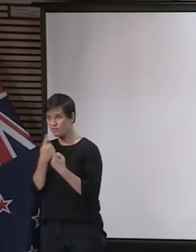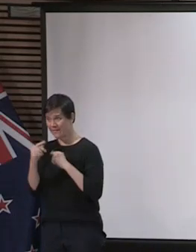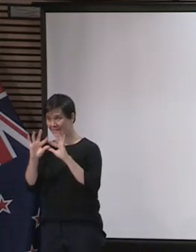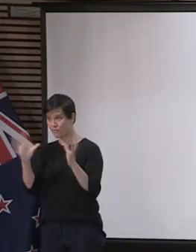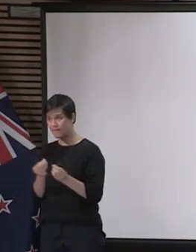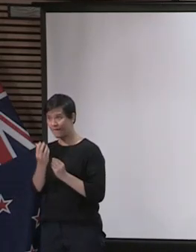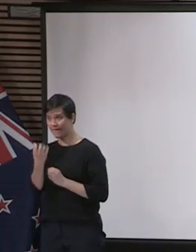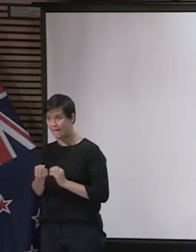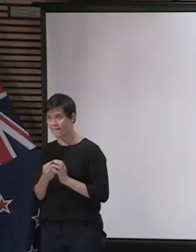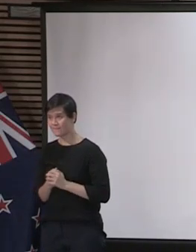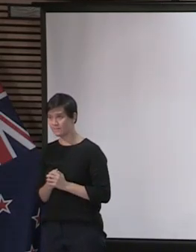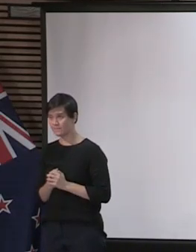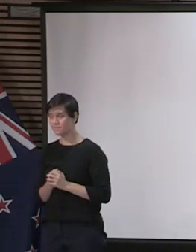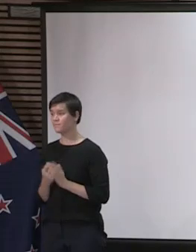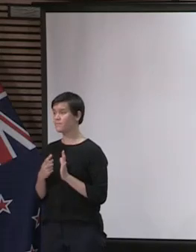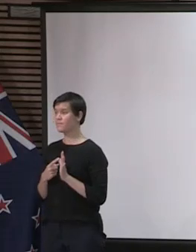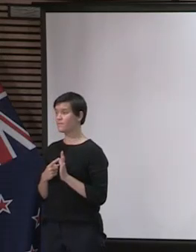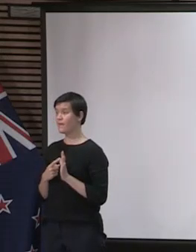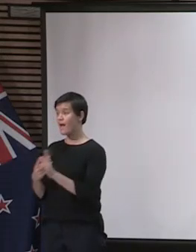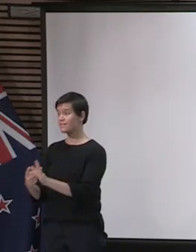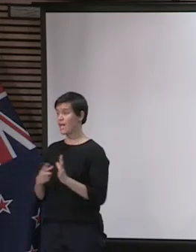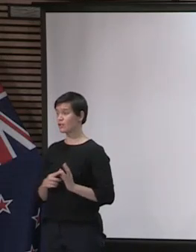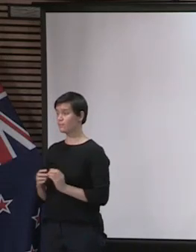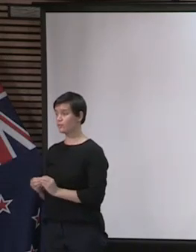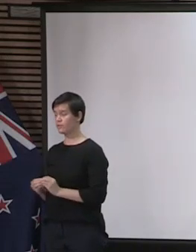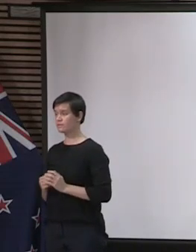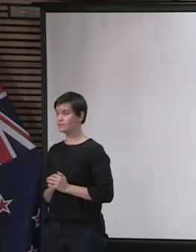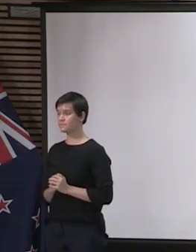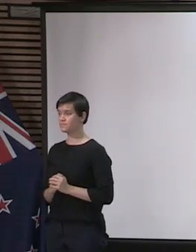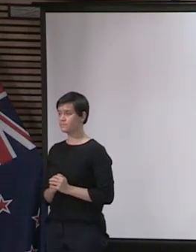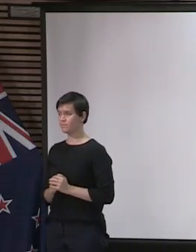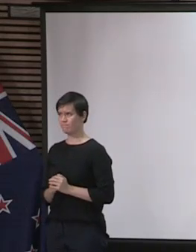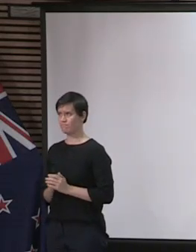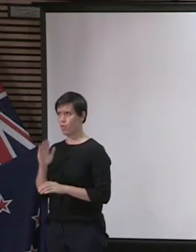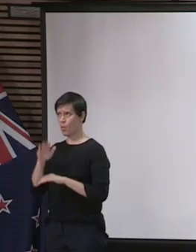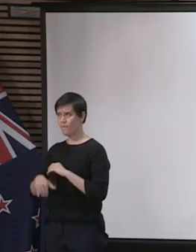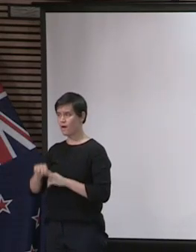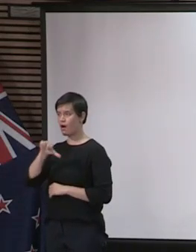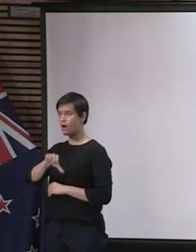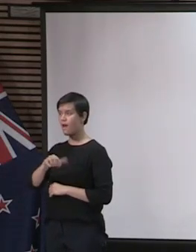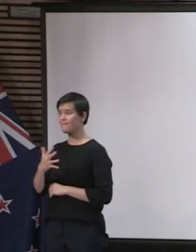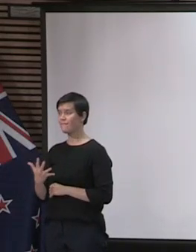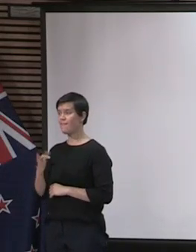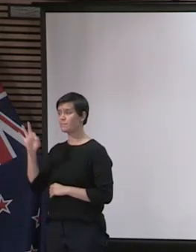of New Zealanders does it have up-to-date contact details for and is it enough? Very